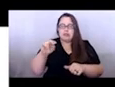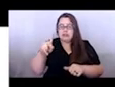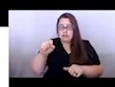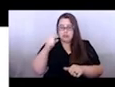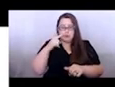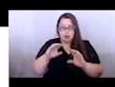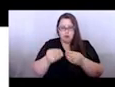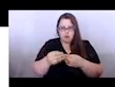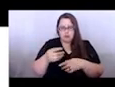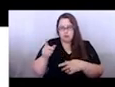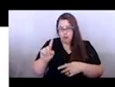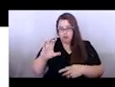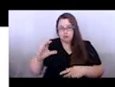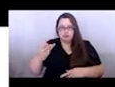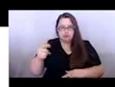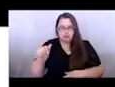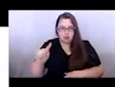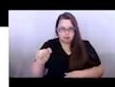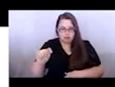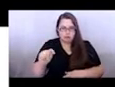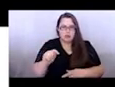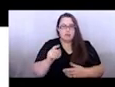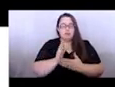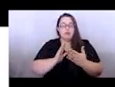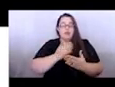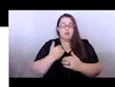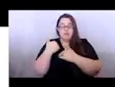And part of our duties as MSW interns at Fresno City College